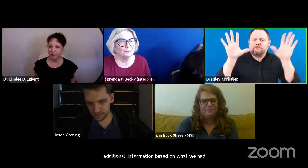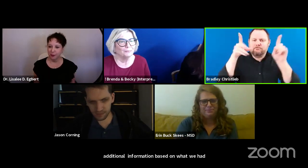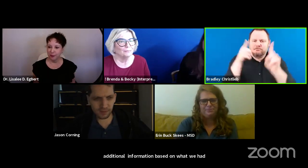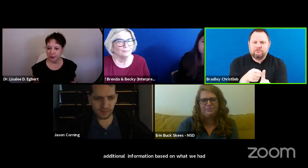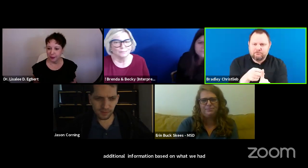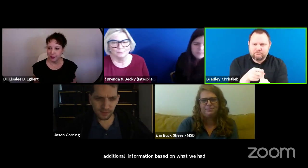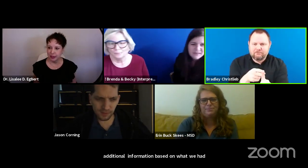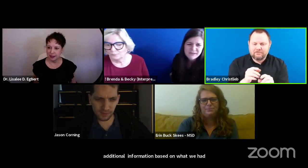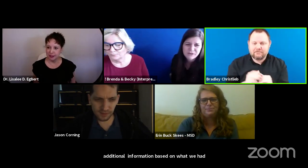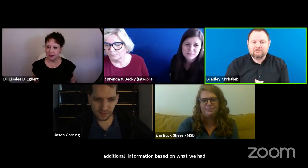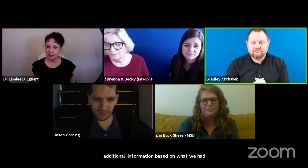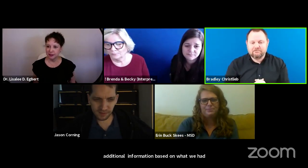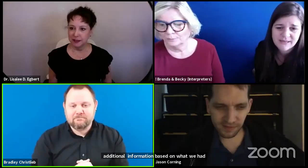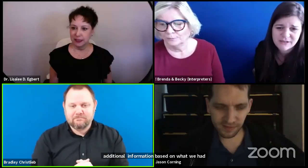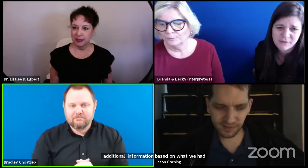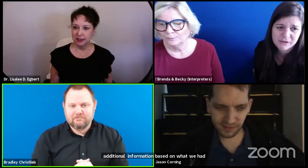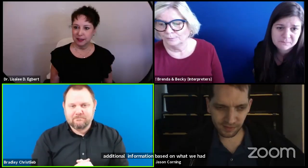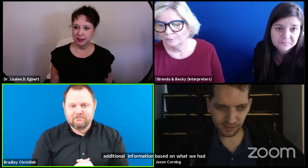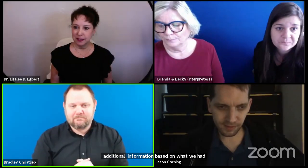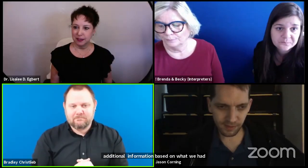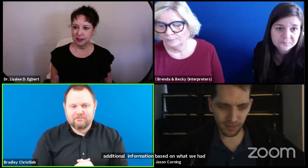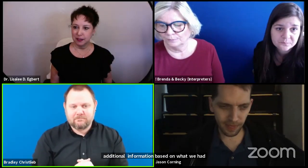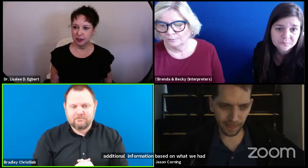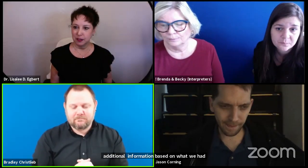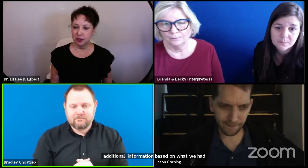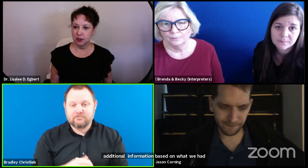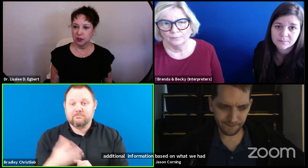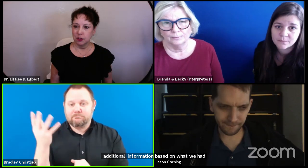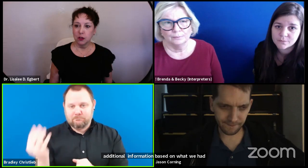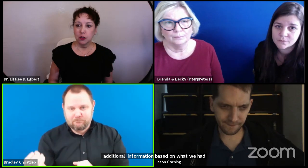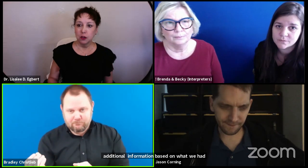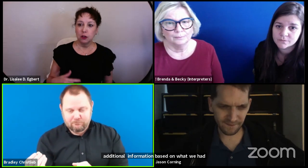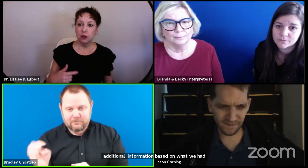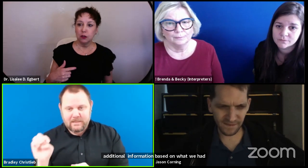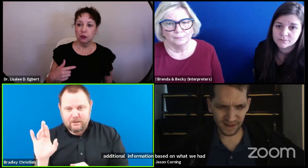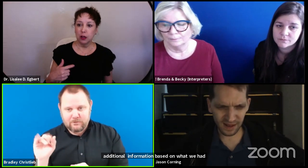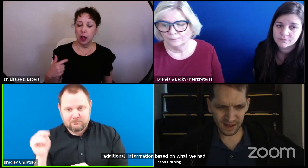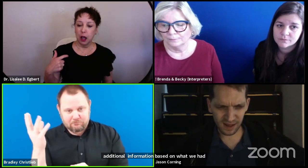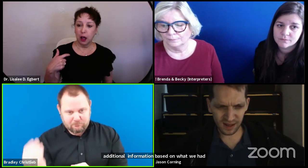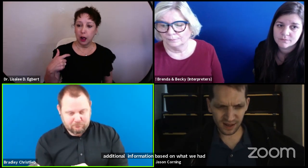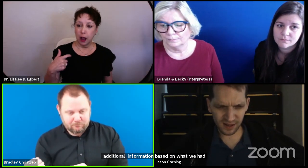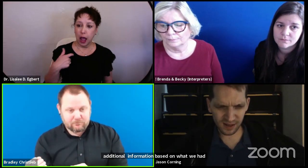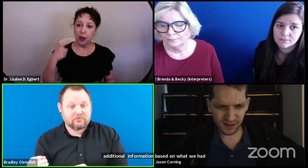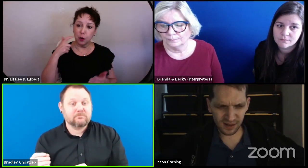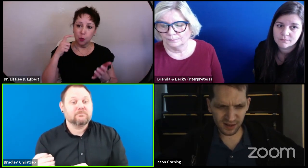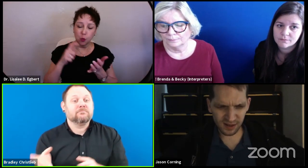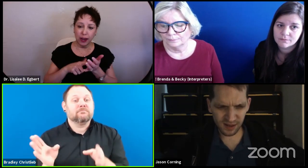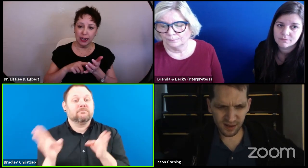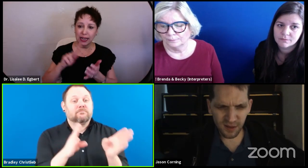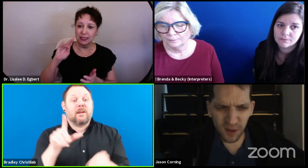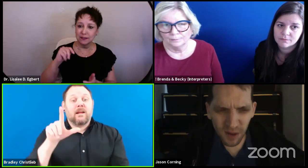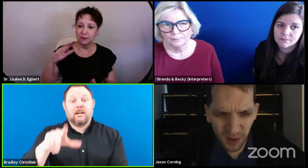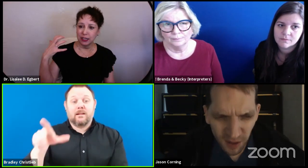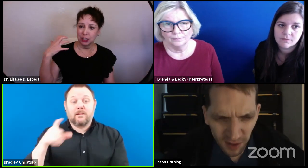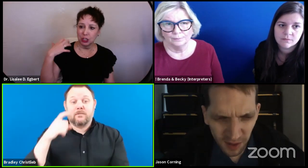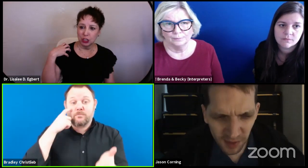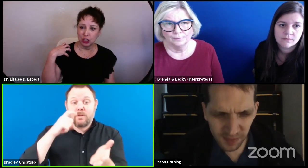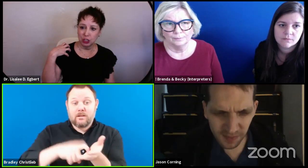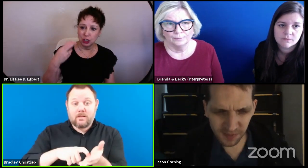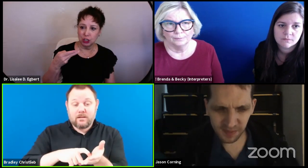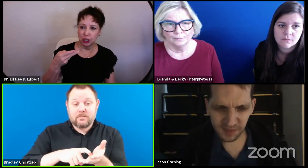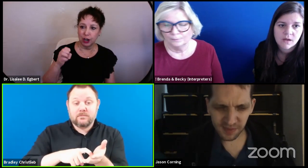Thank you, Erin.